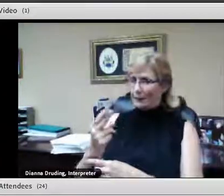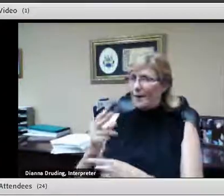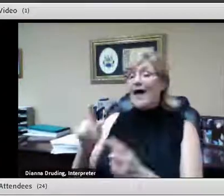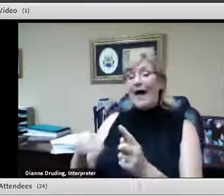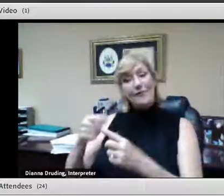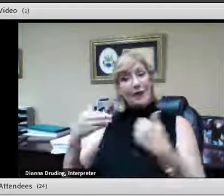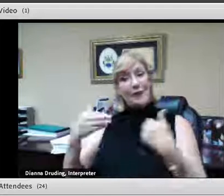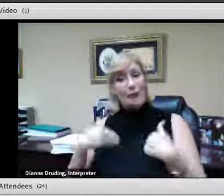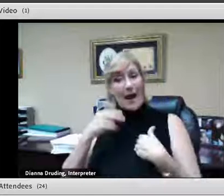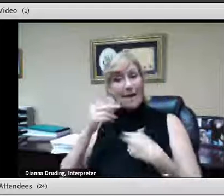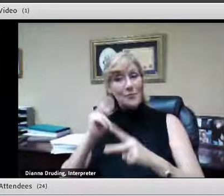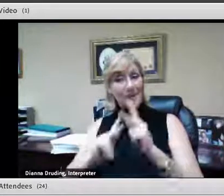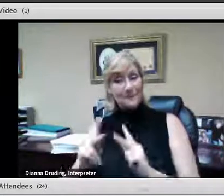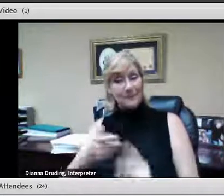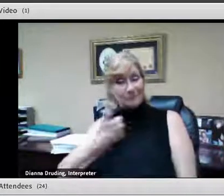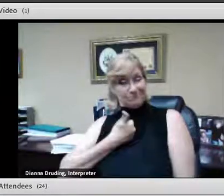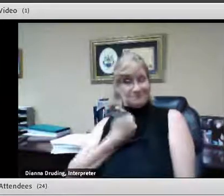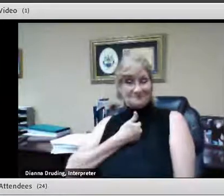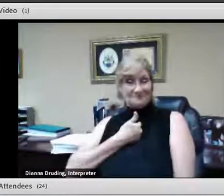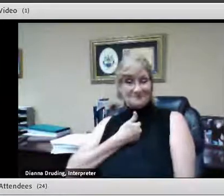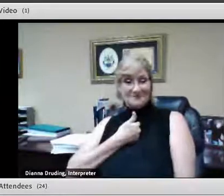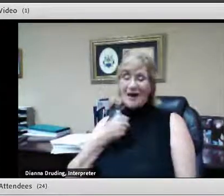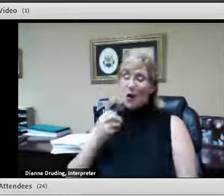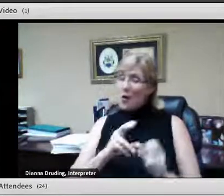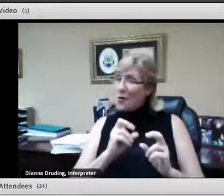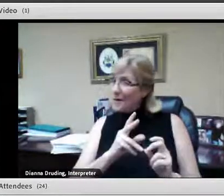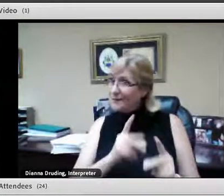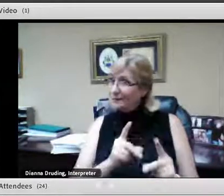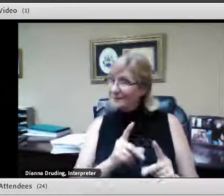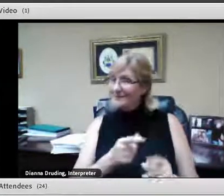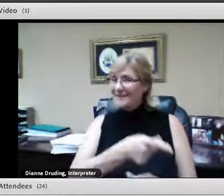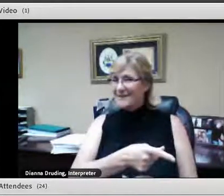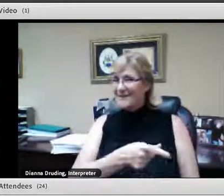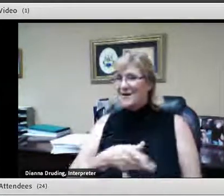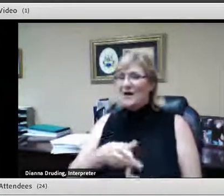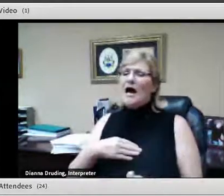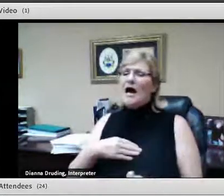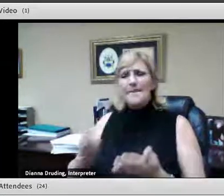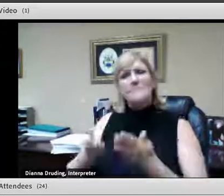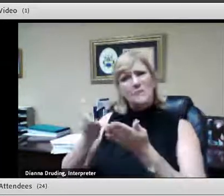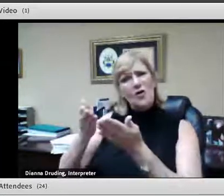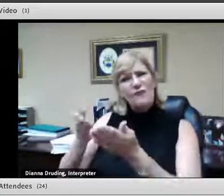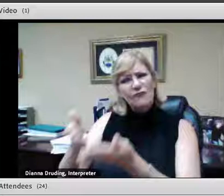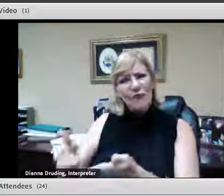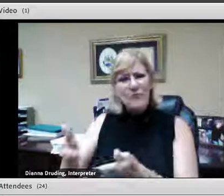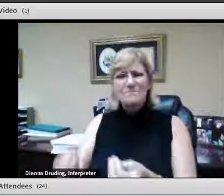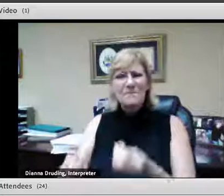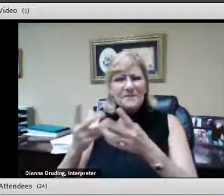Ryan: Hold on. Let's get through the pros. It provides context for many different types of activities, as well.